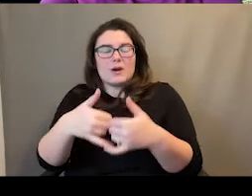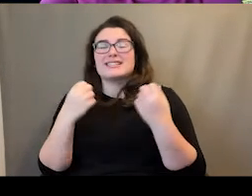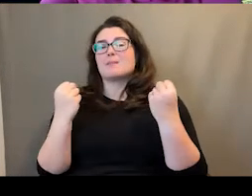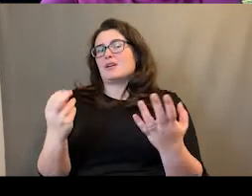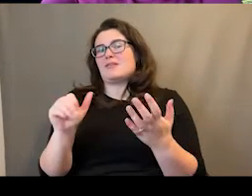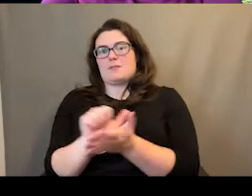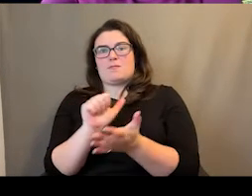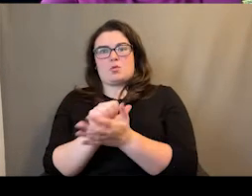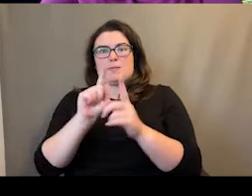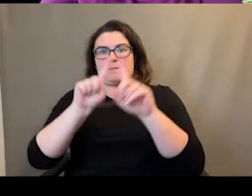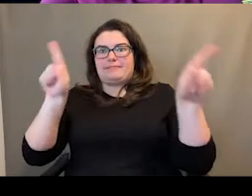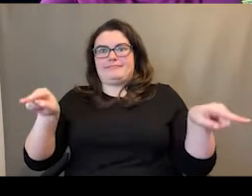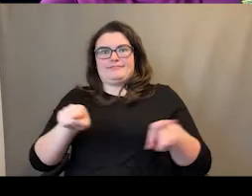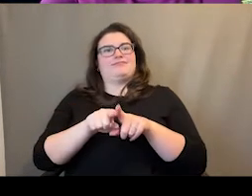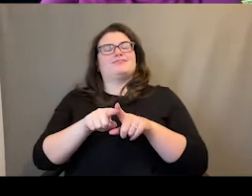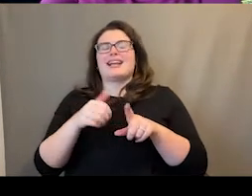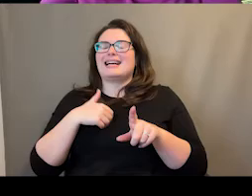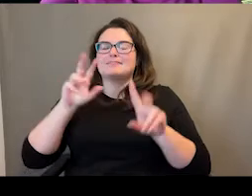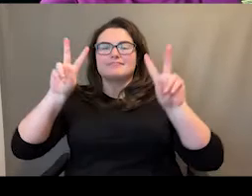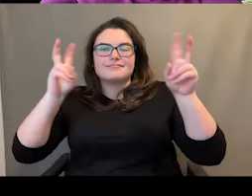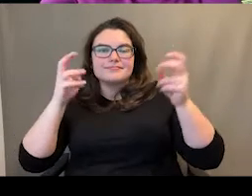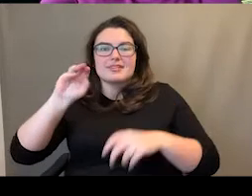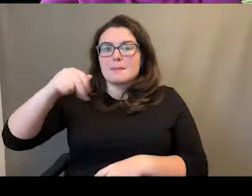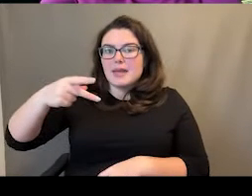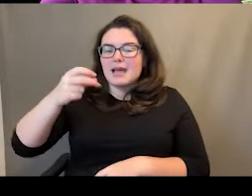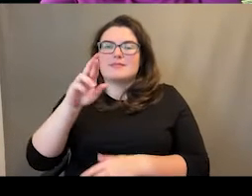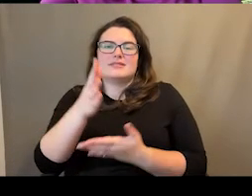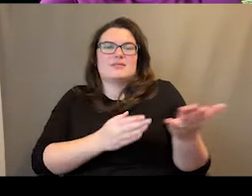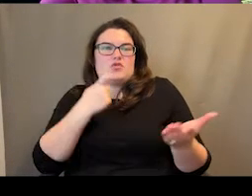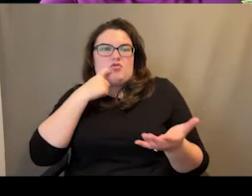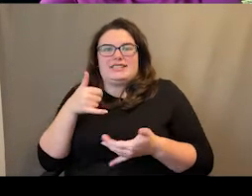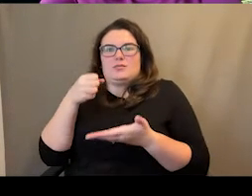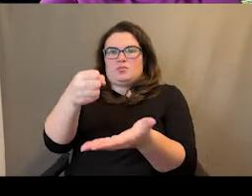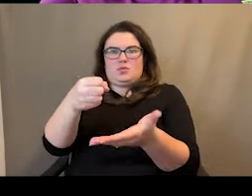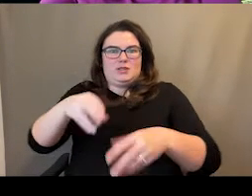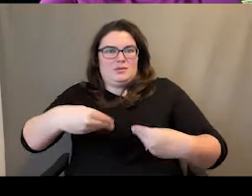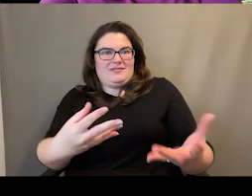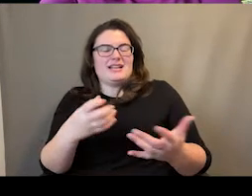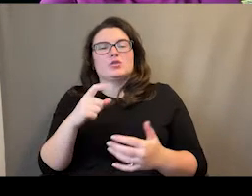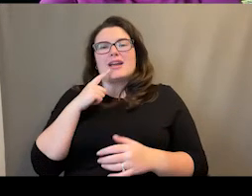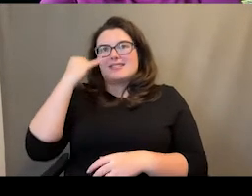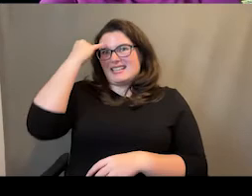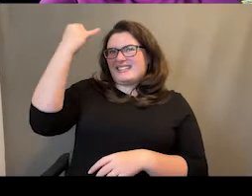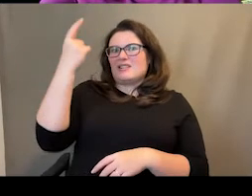a map of some recent awards, so you can get an idea of what has been funded.